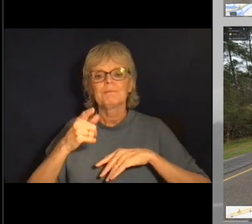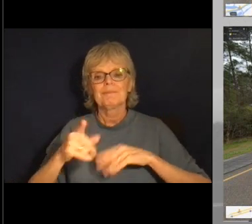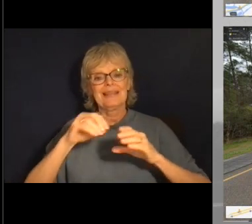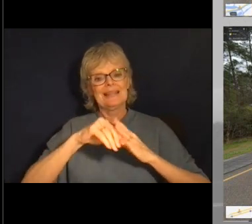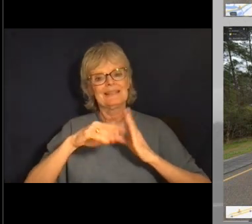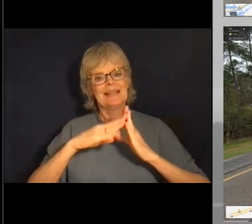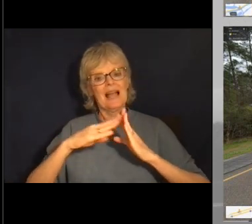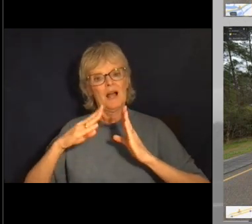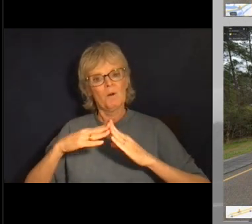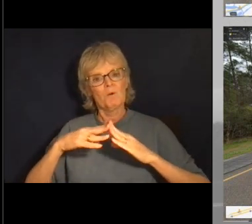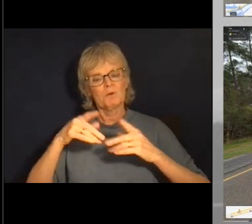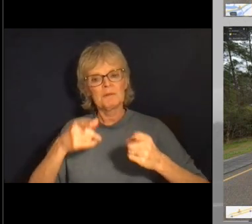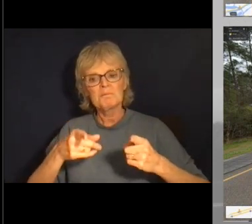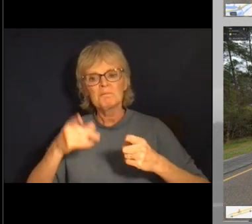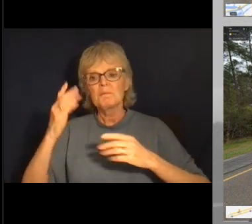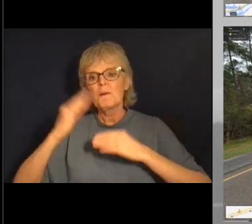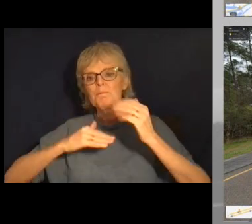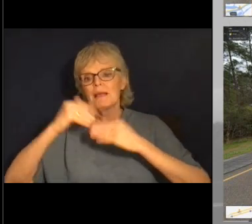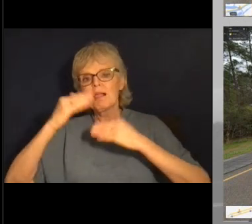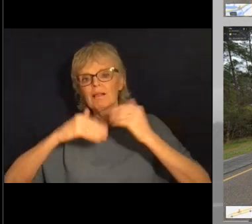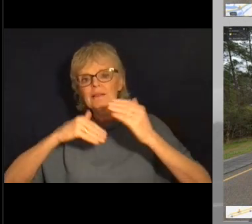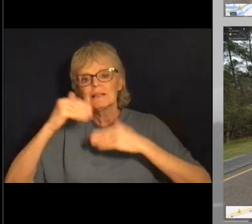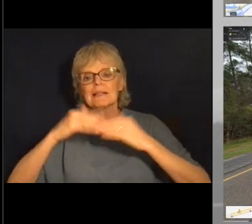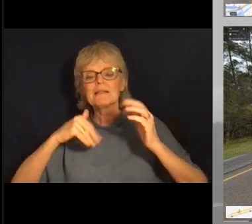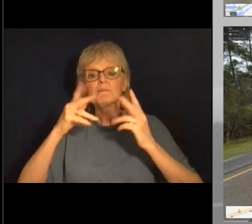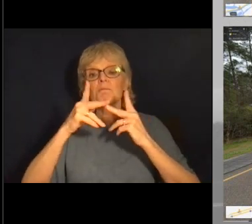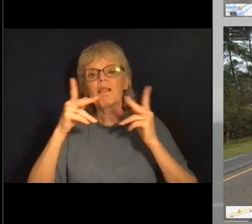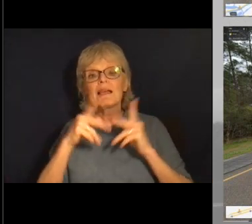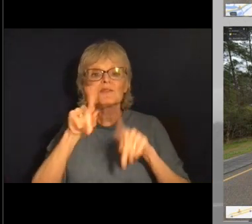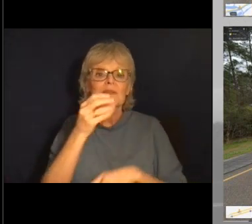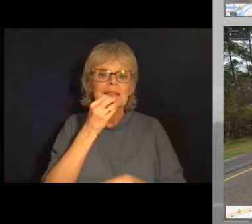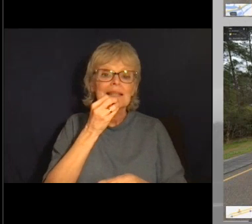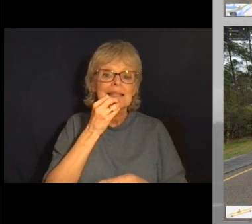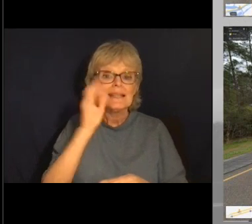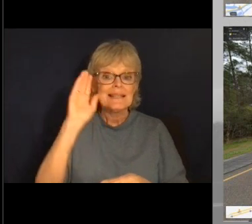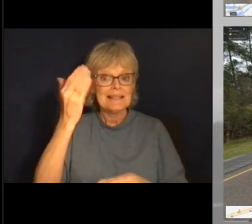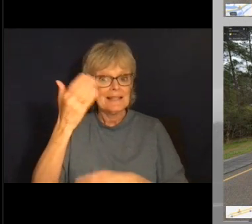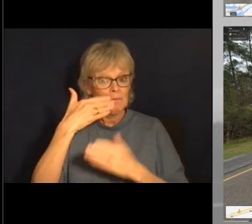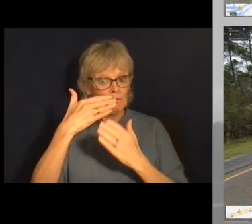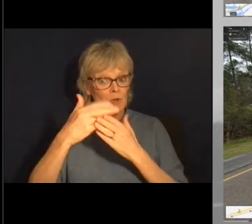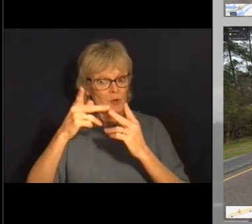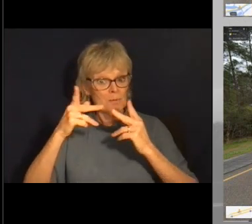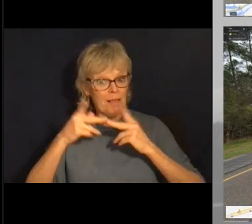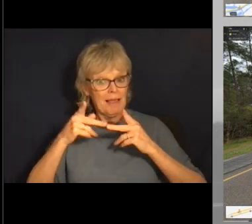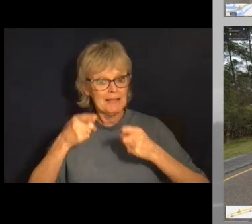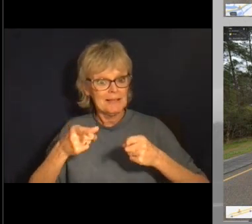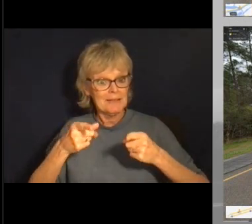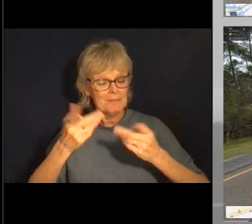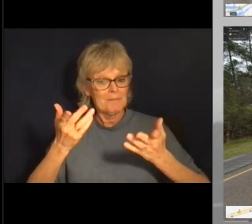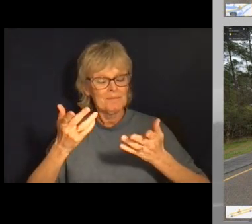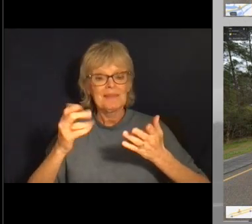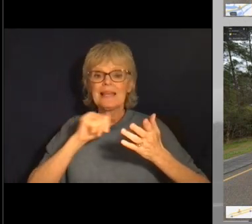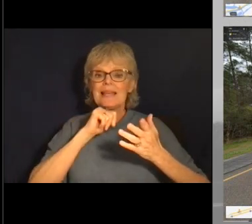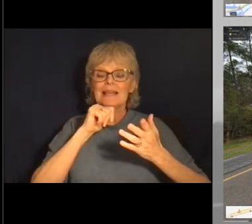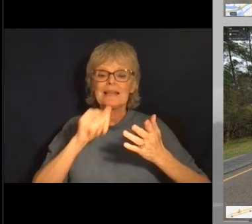we've got some good structures nearby. Maybe some places to eat. This seems like a good place, right? Like it's not out in the open, like the other two where, you know,